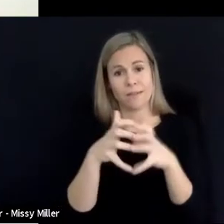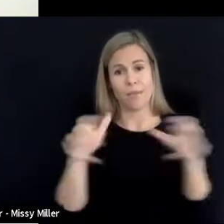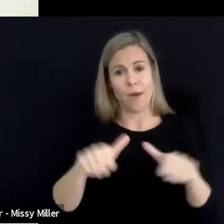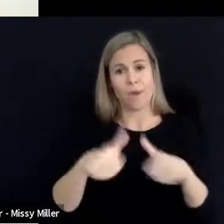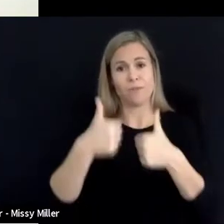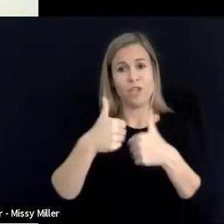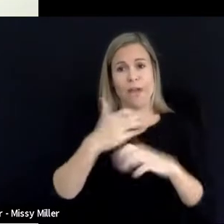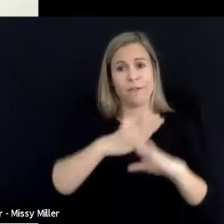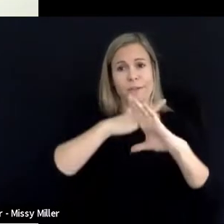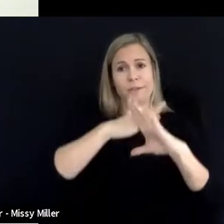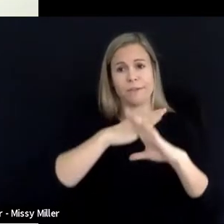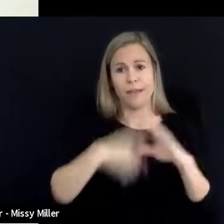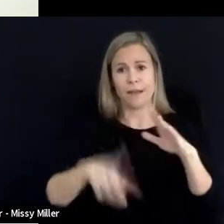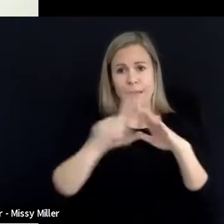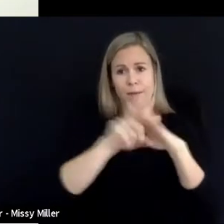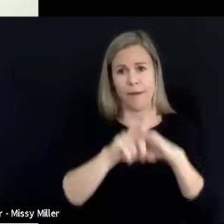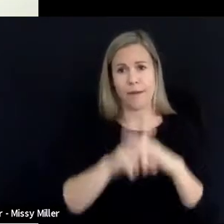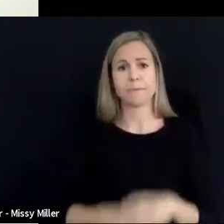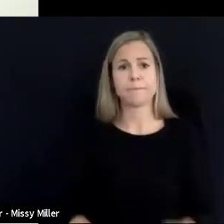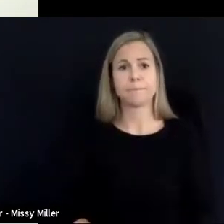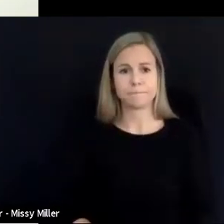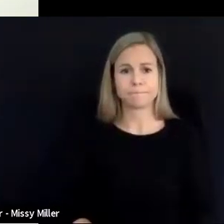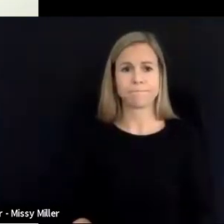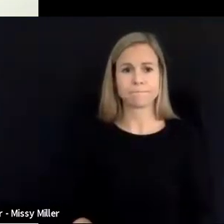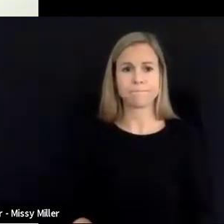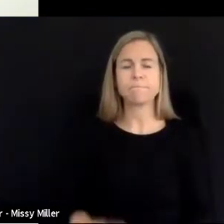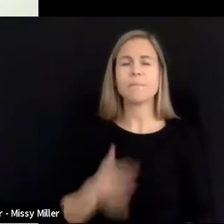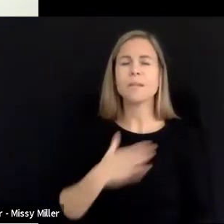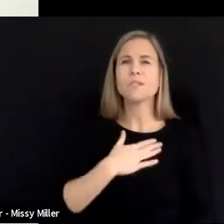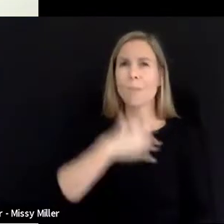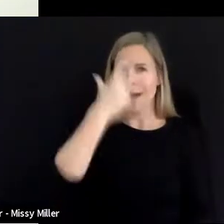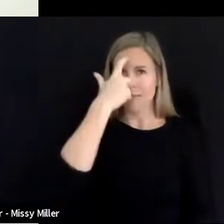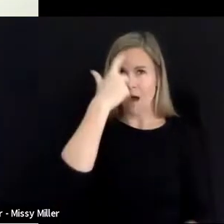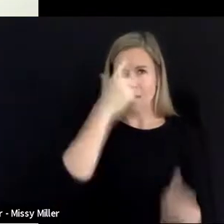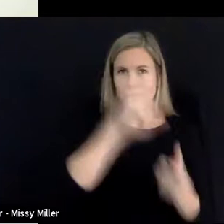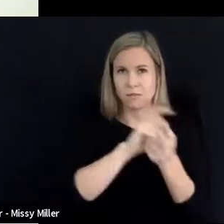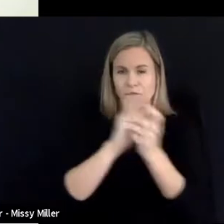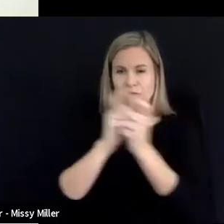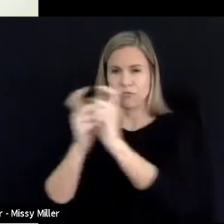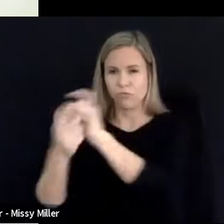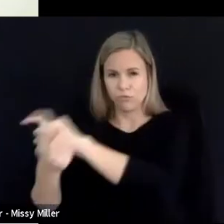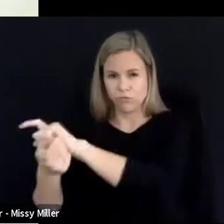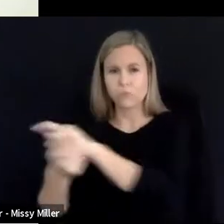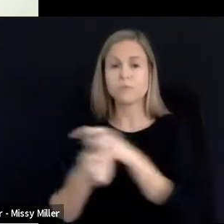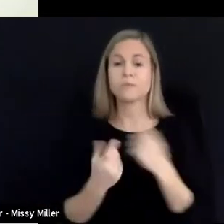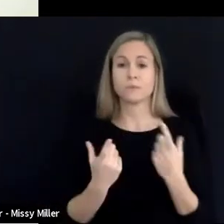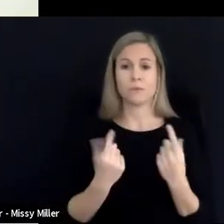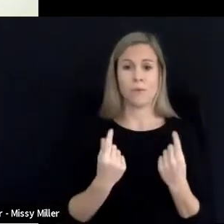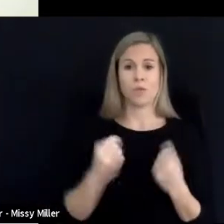So in terms of the evolution of my thoughts, so Jacob avoids the social contact as an infant, and this really disturbed us.